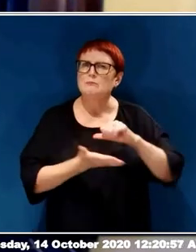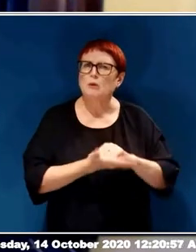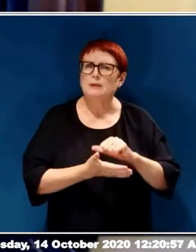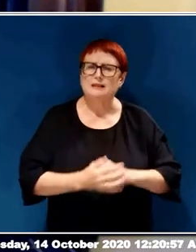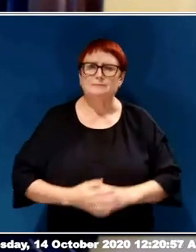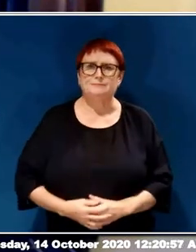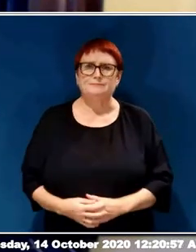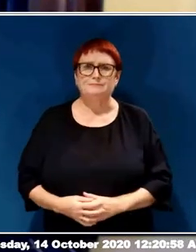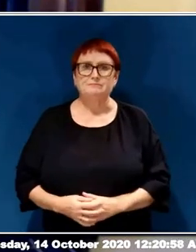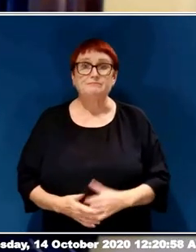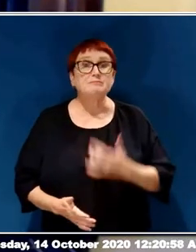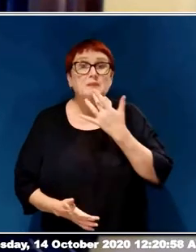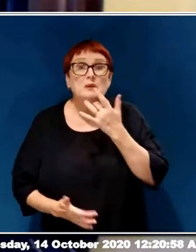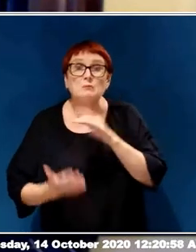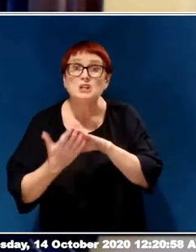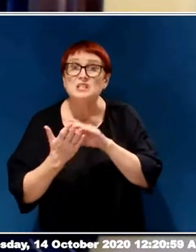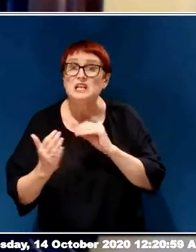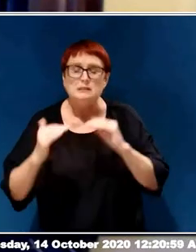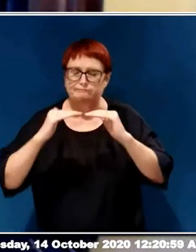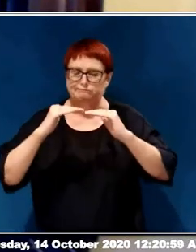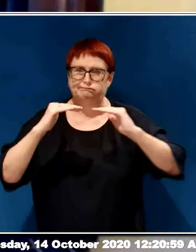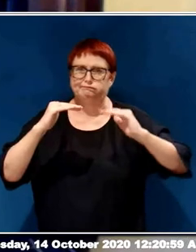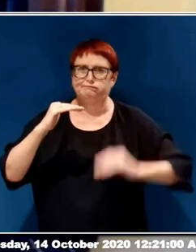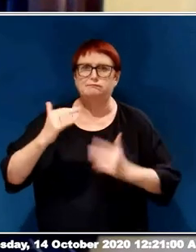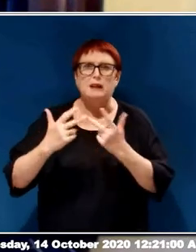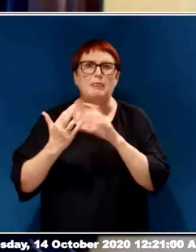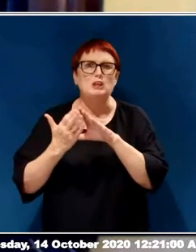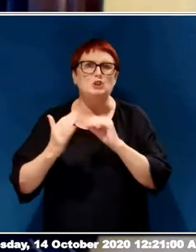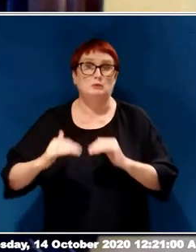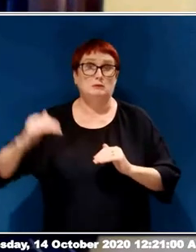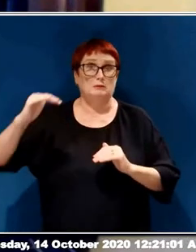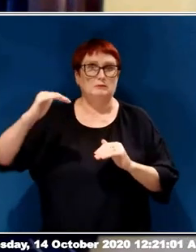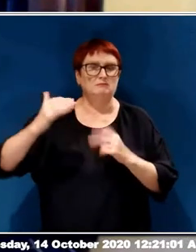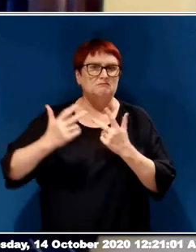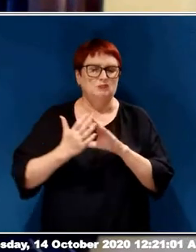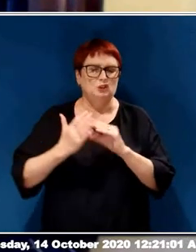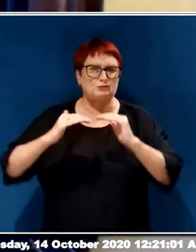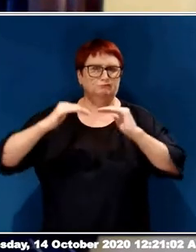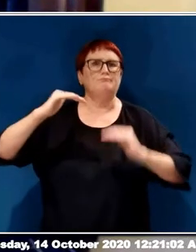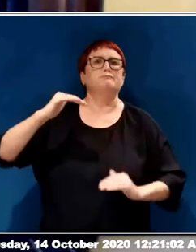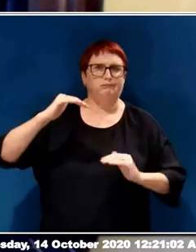So an intervention for a student such as this would be to provide that student